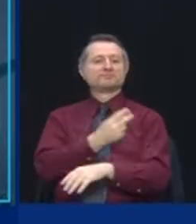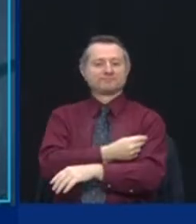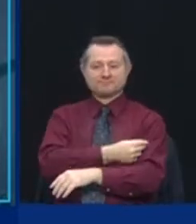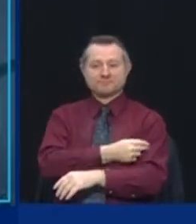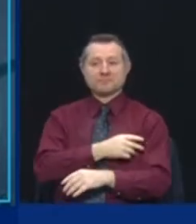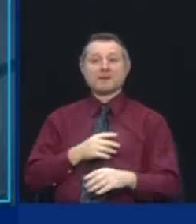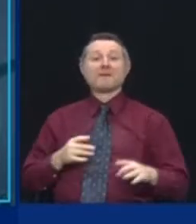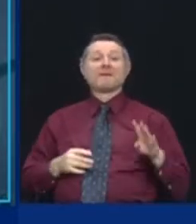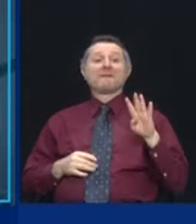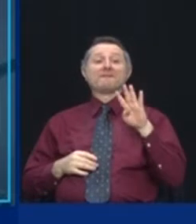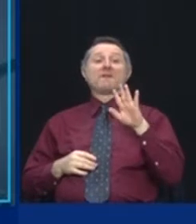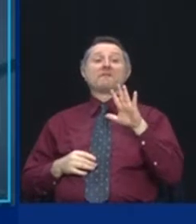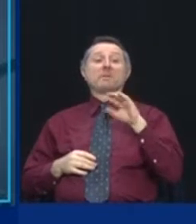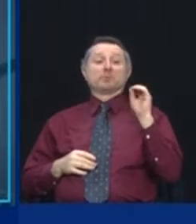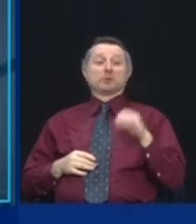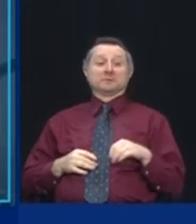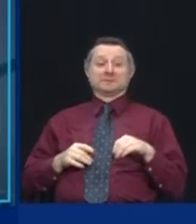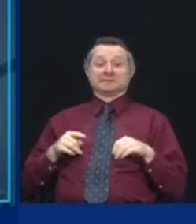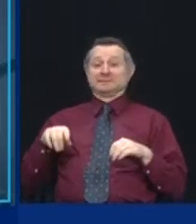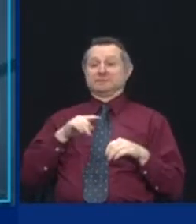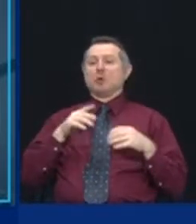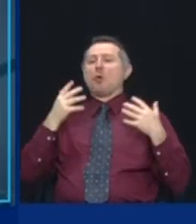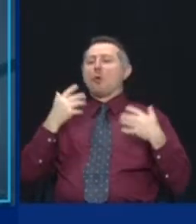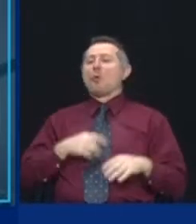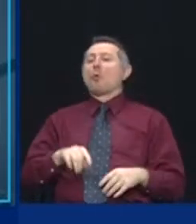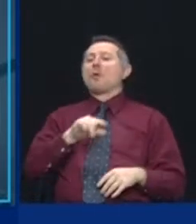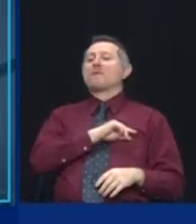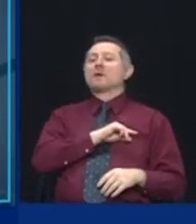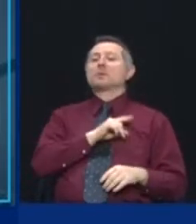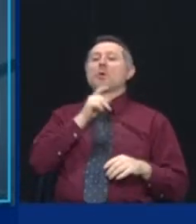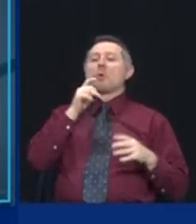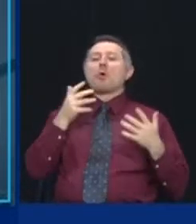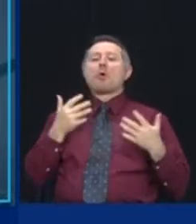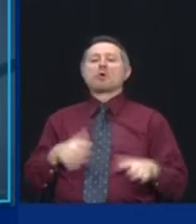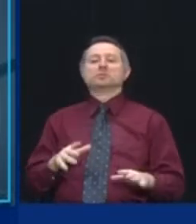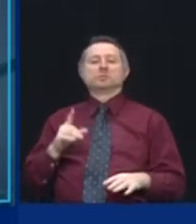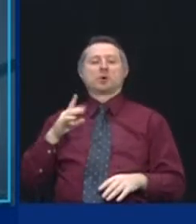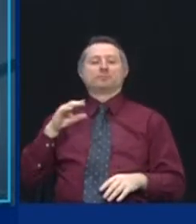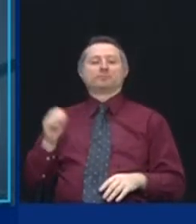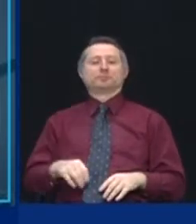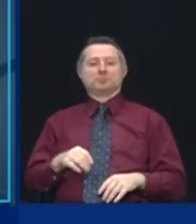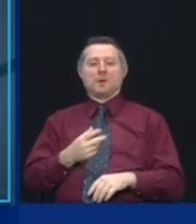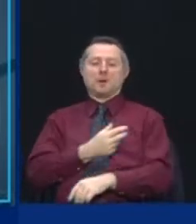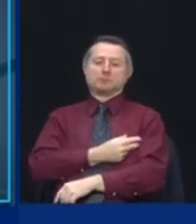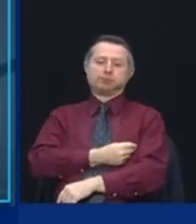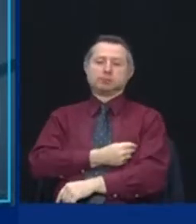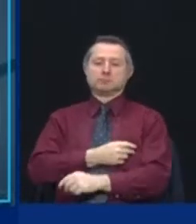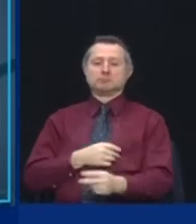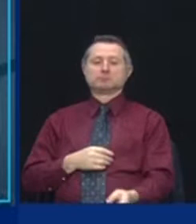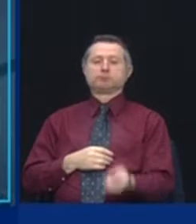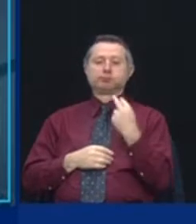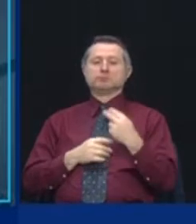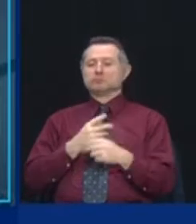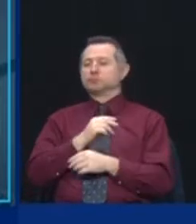SO WE ARE AT 58% OF THAT POPULATION.